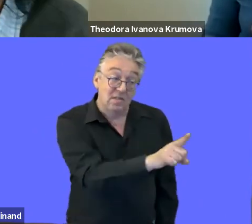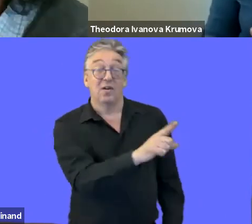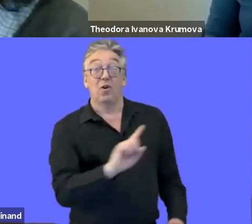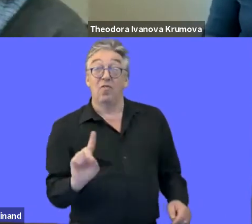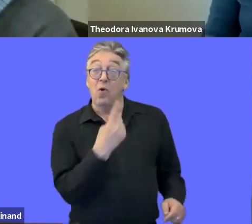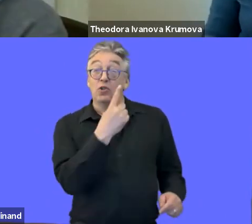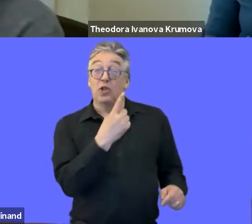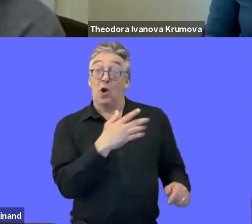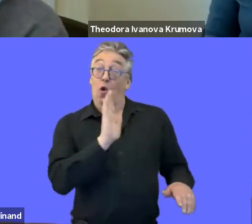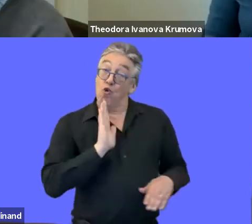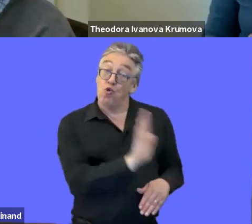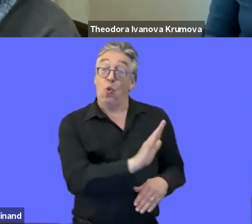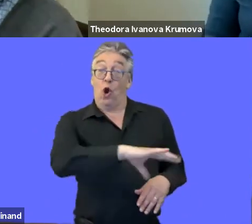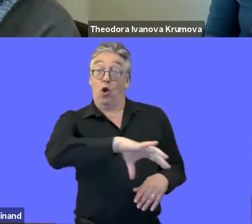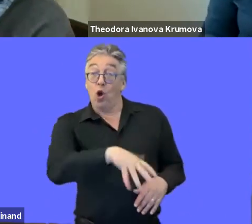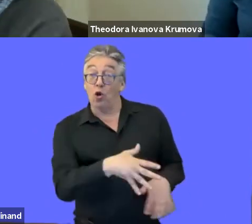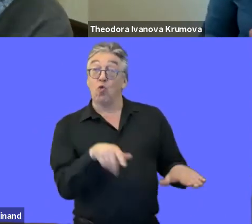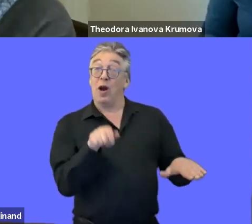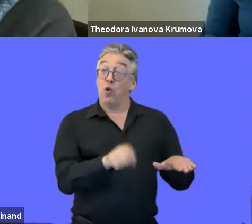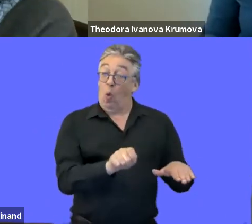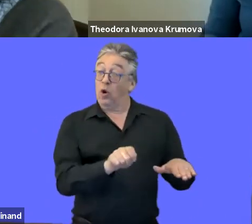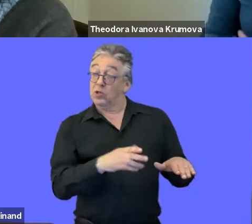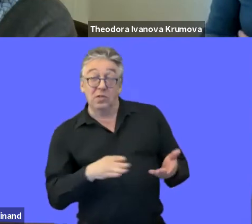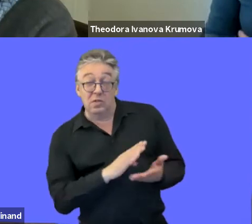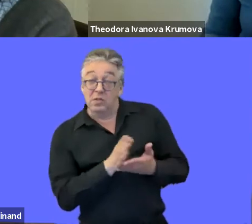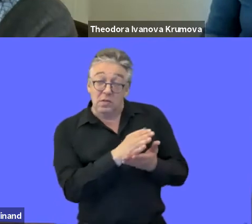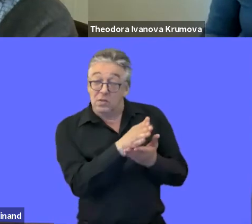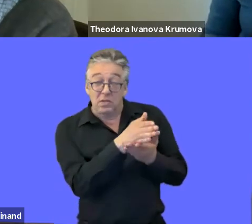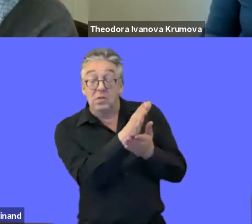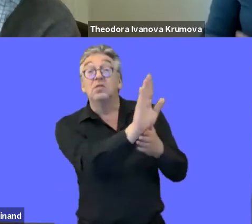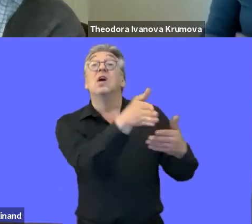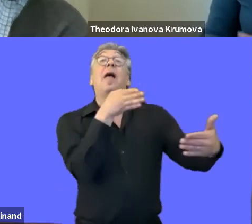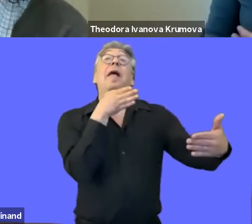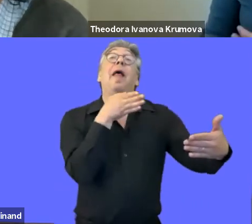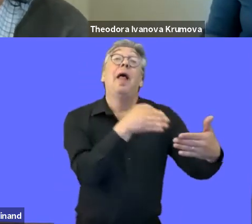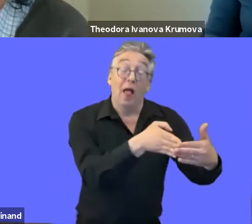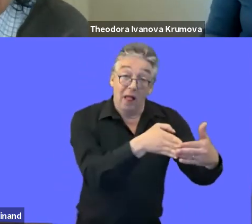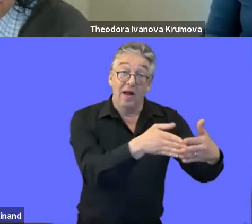all of the available and effective domestic remedies in the state party.